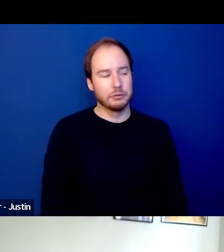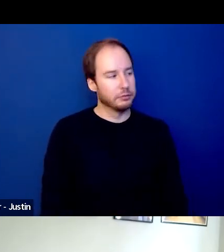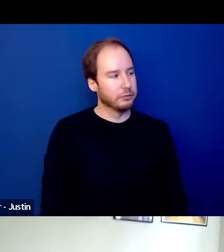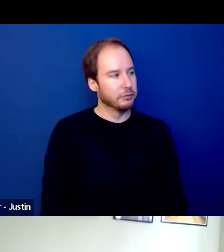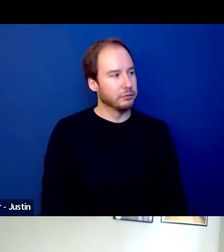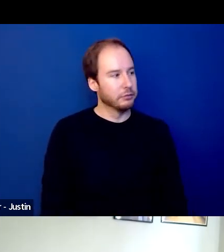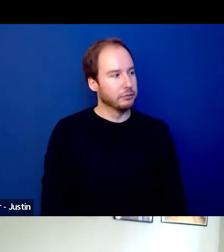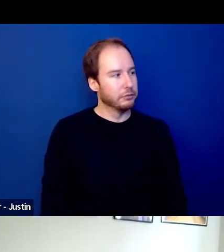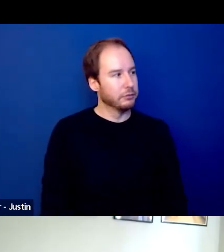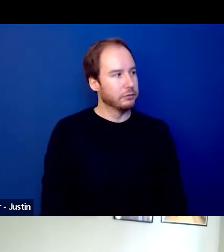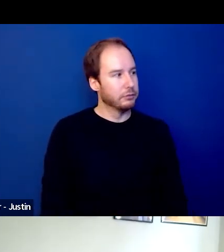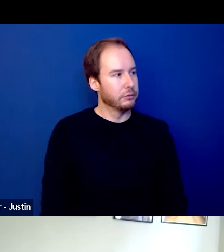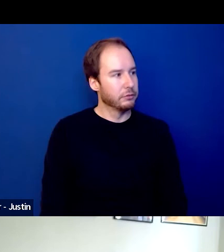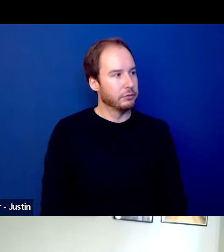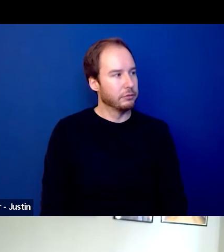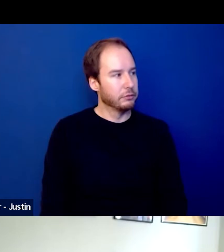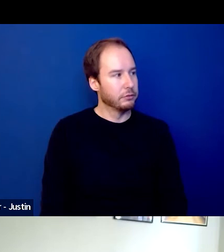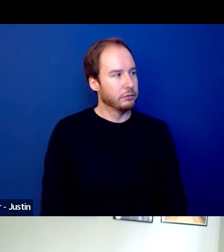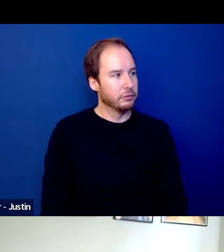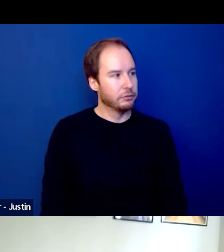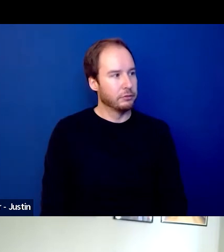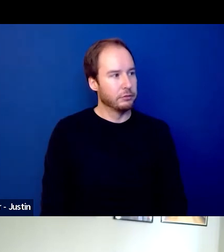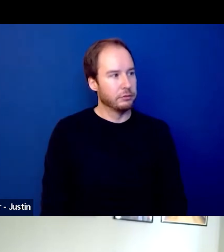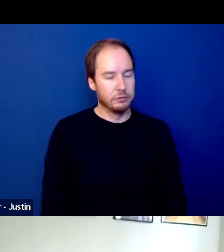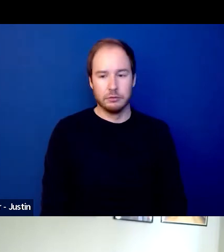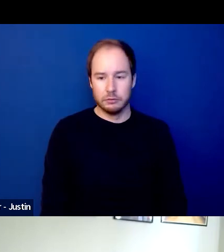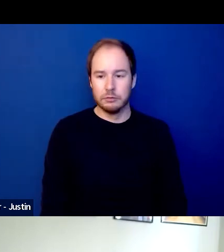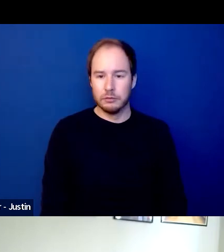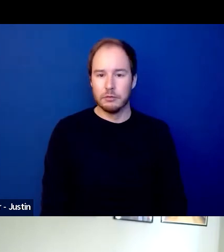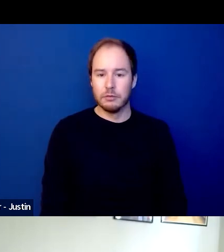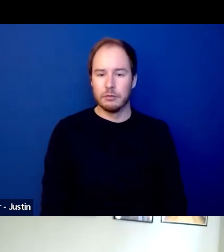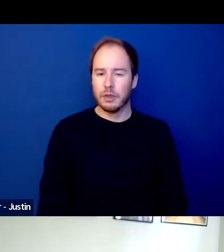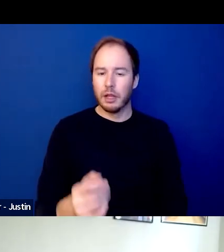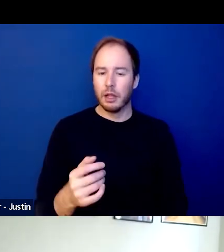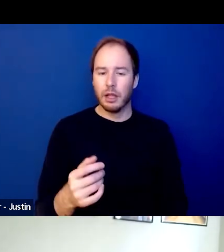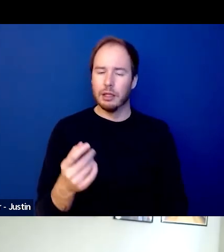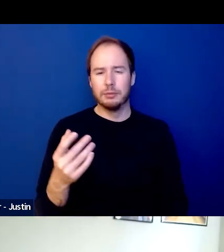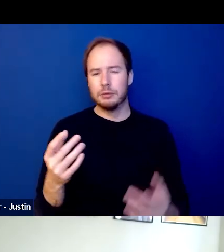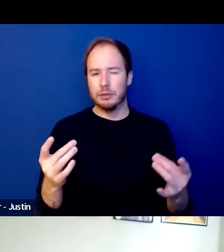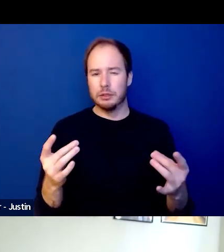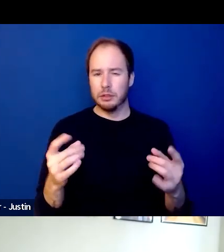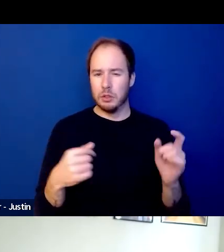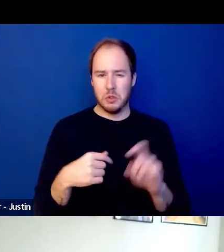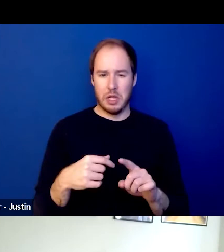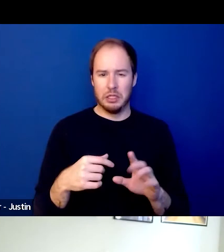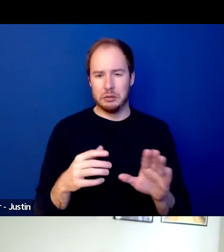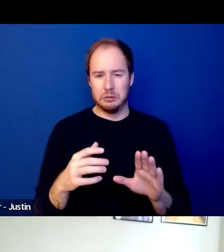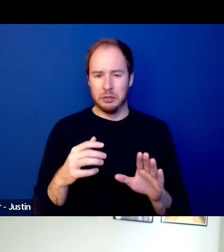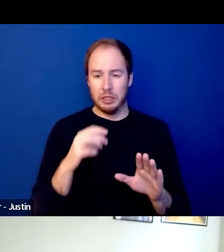So this is a little, this is a kind of category of question that's a little bit harder to answer, and so Shelby, I don't think we expect you to have the answers